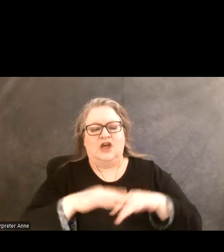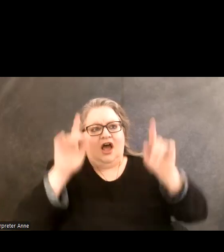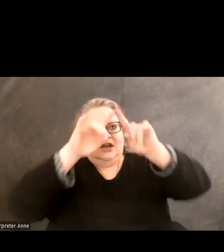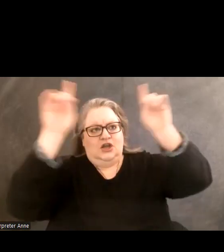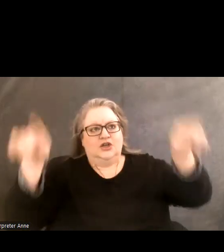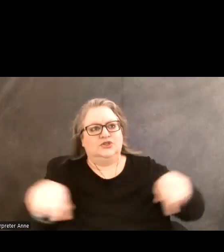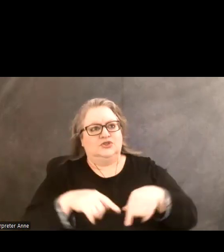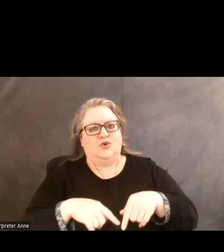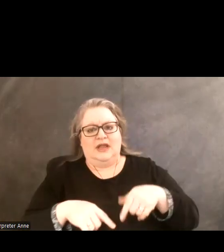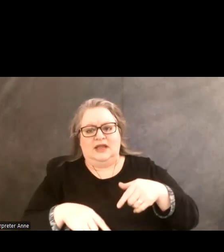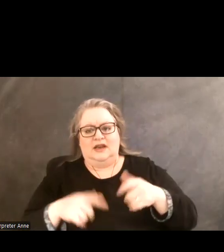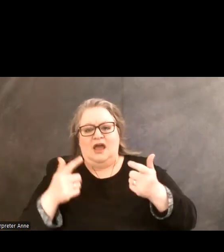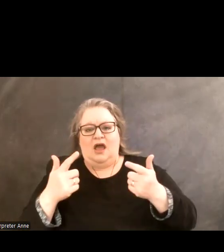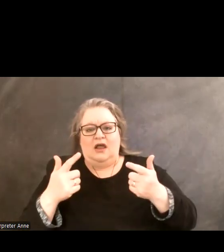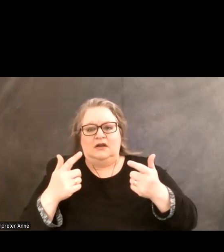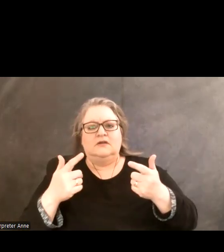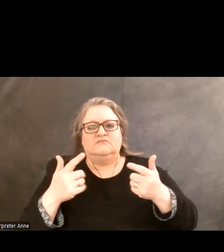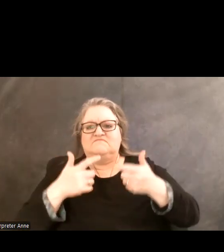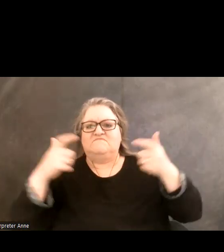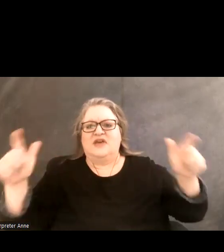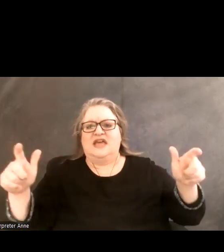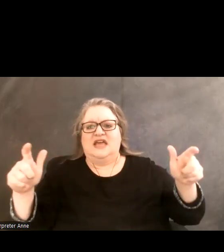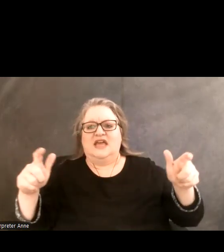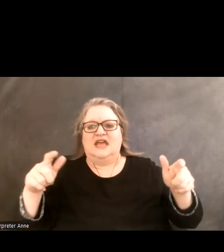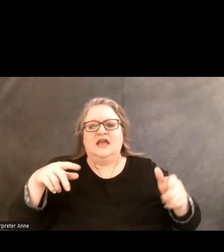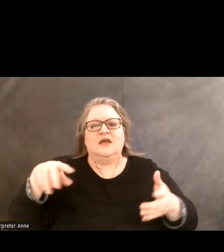one side of a large Ballroom where they were having the